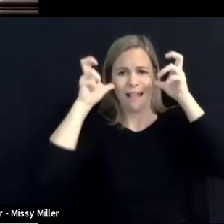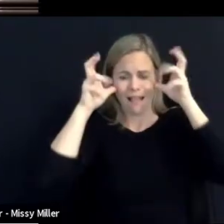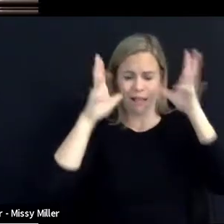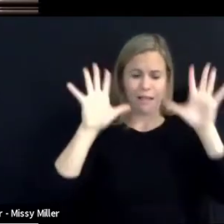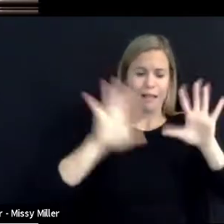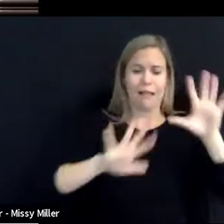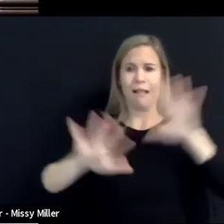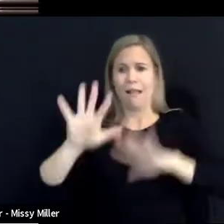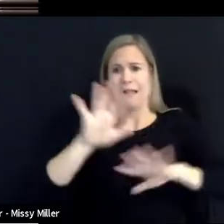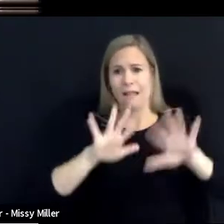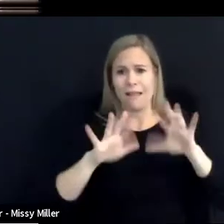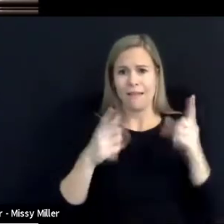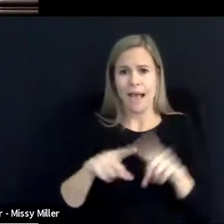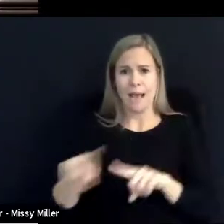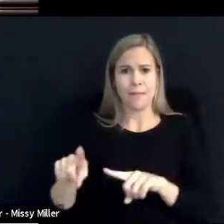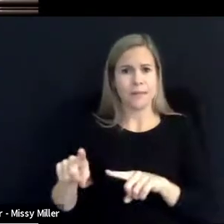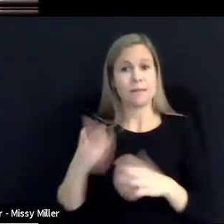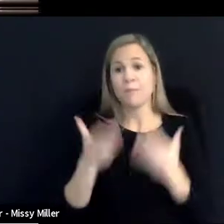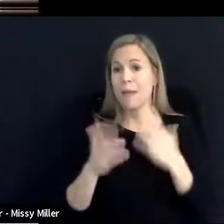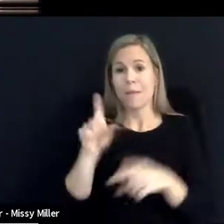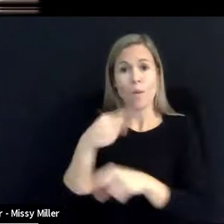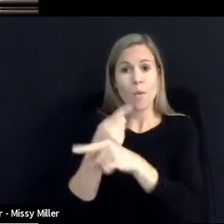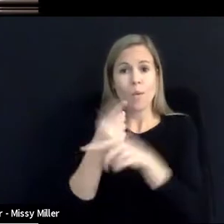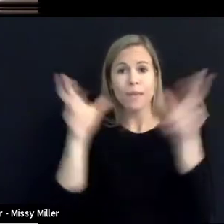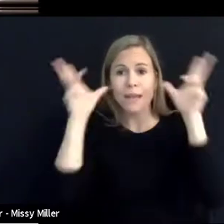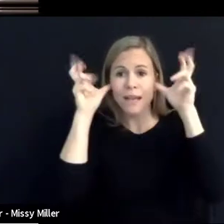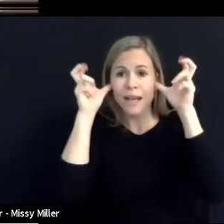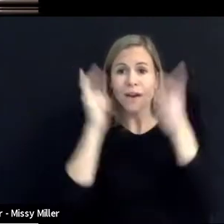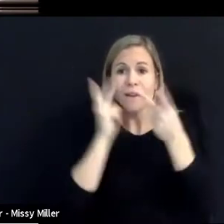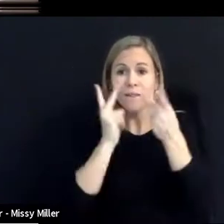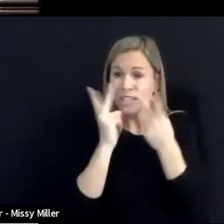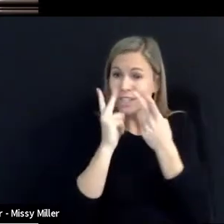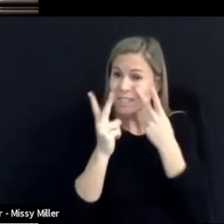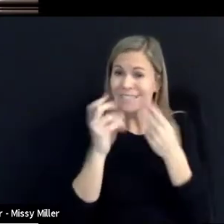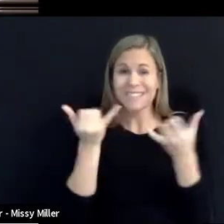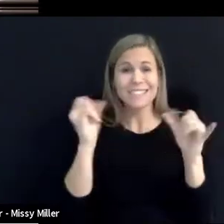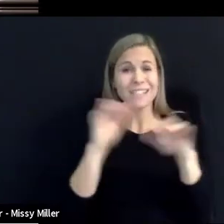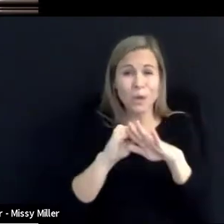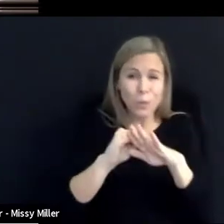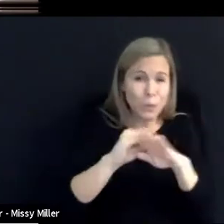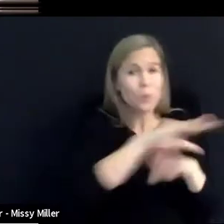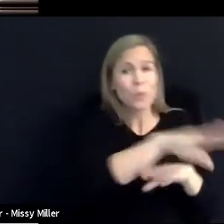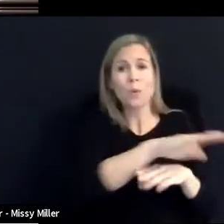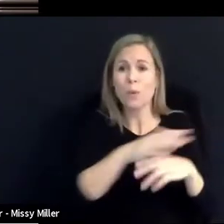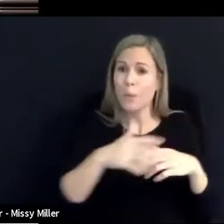Even if it's just hearing and vision that are off, that's huge, those are most important senses.